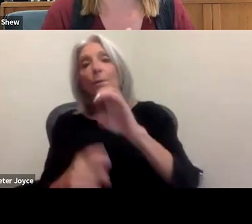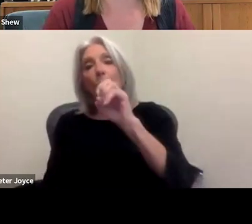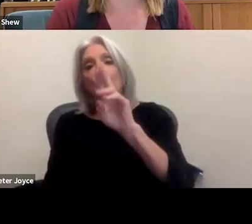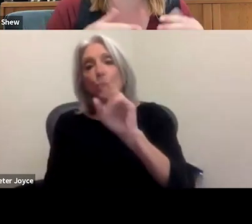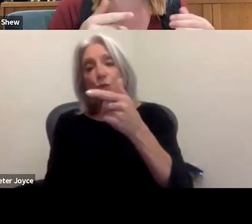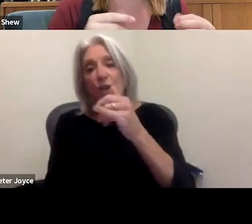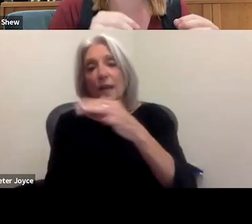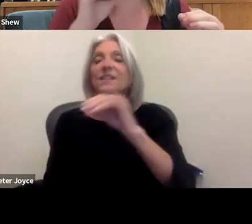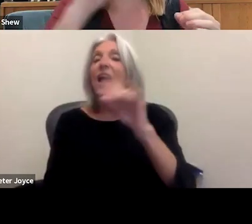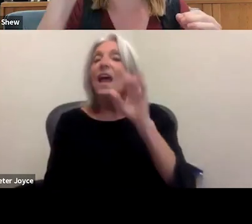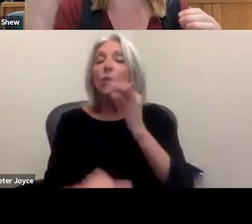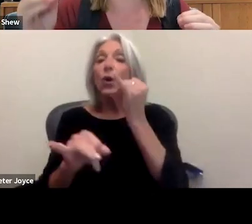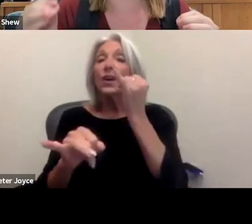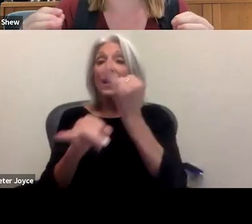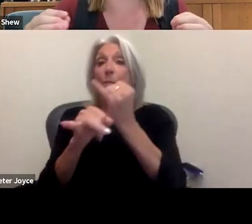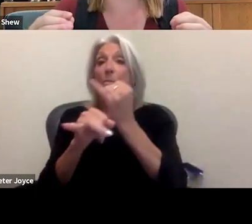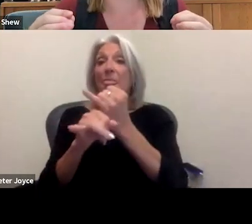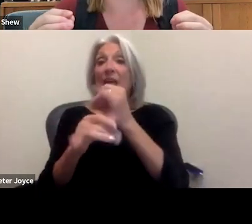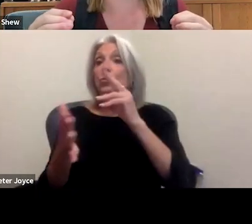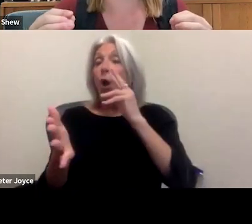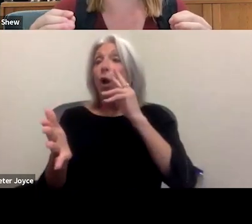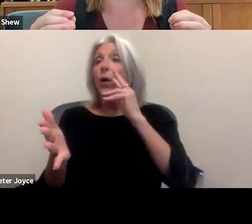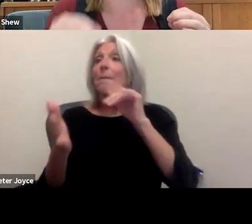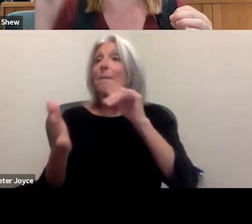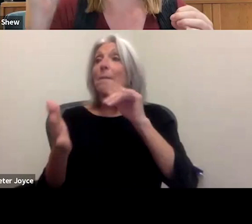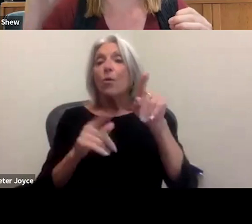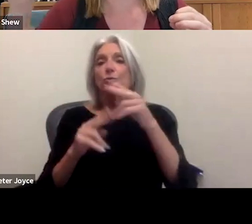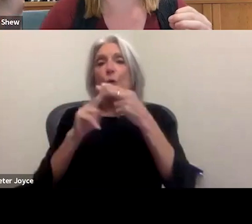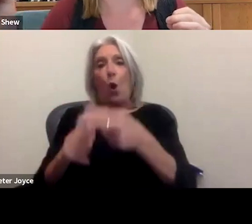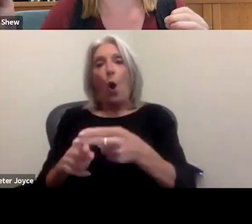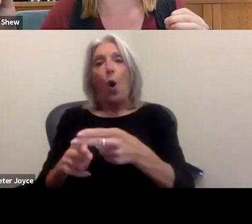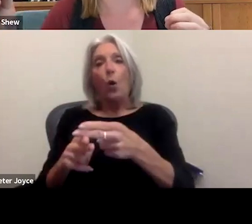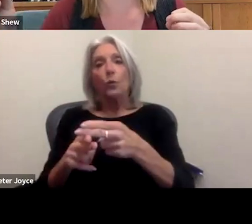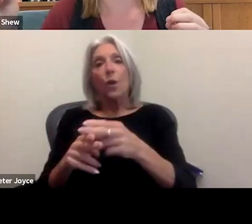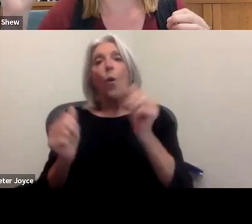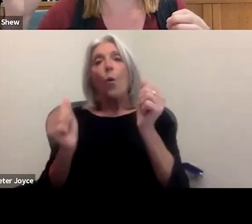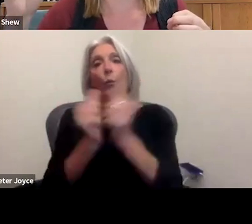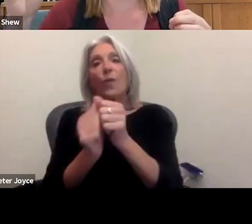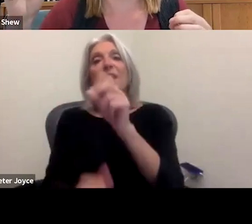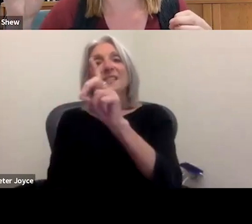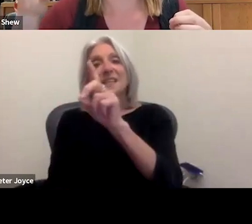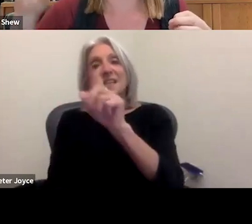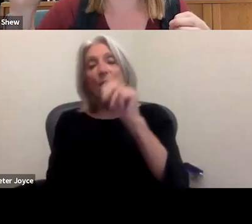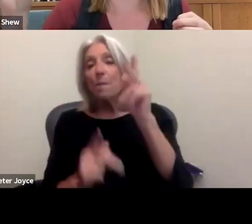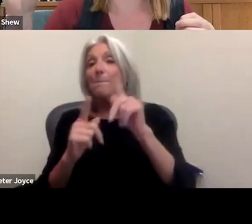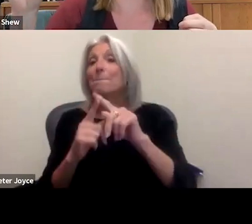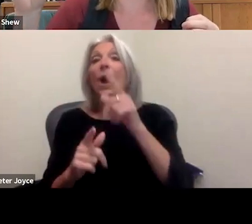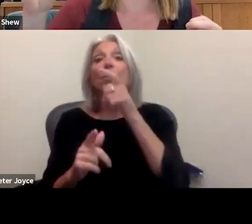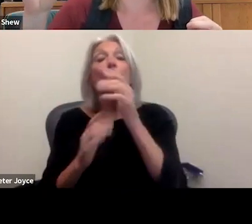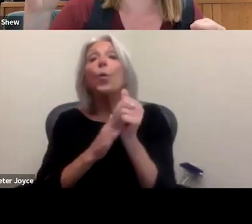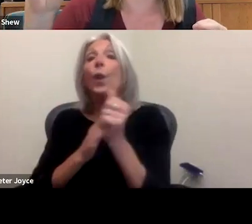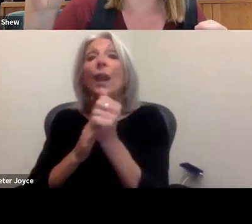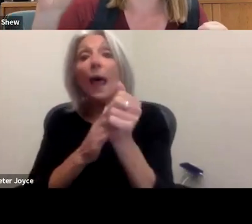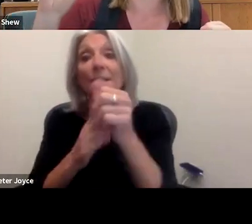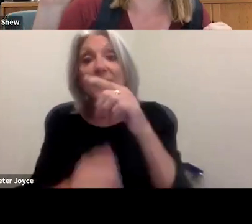These are movements about disabled people. But they're not necessarily led by or appreciating that disabled people might